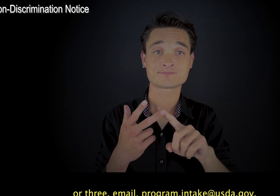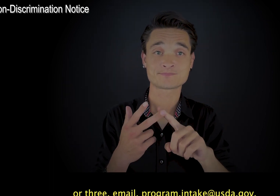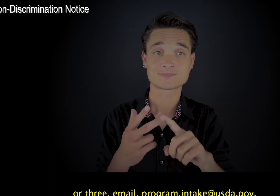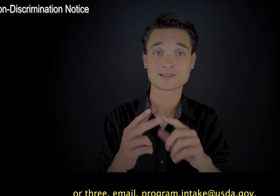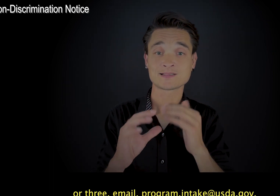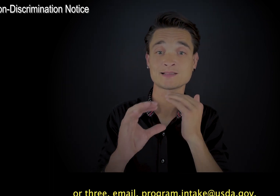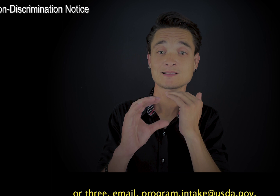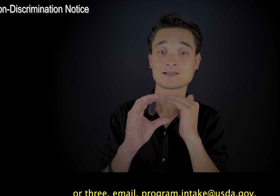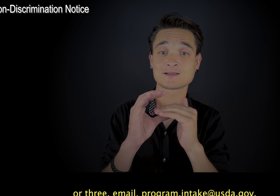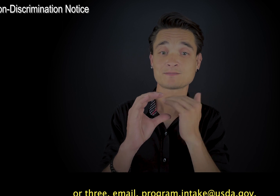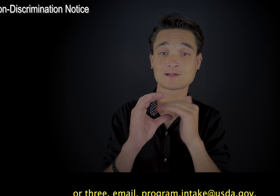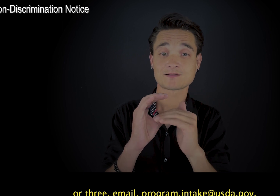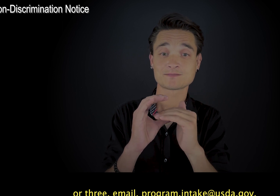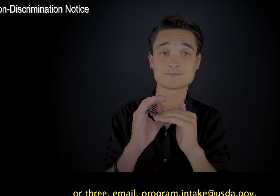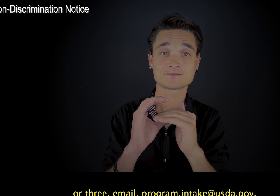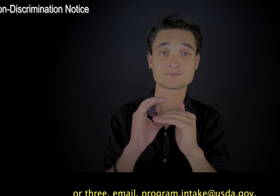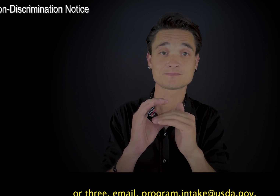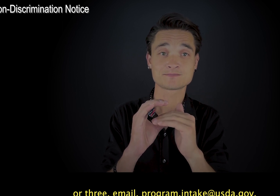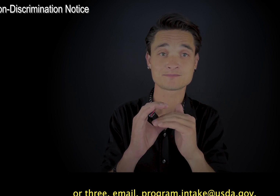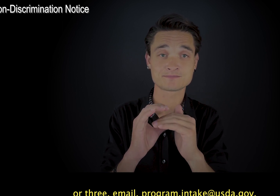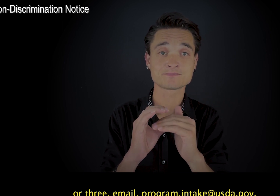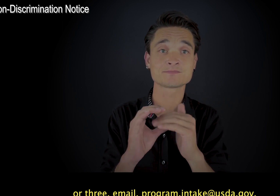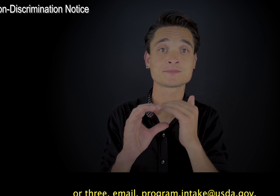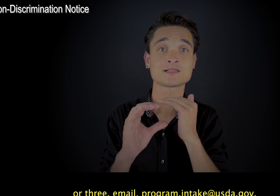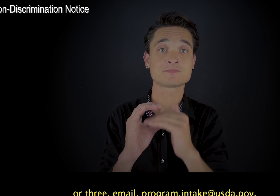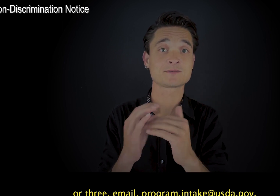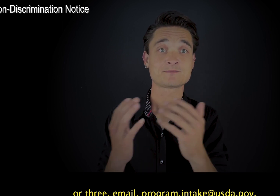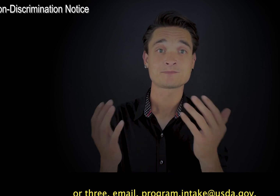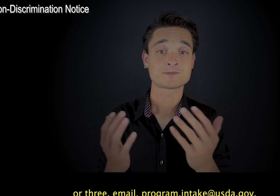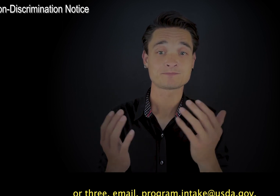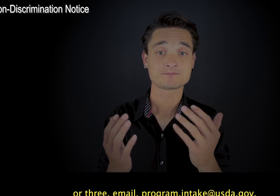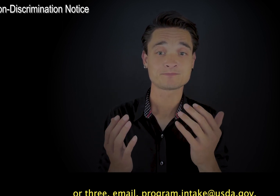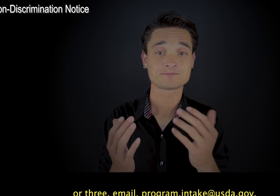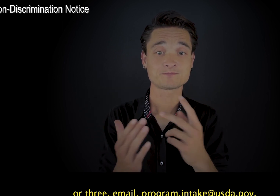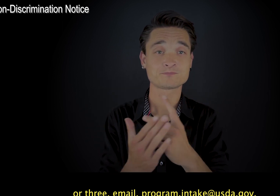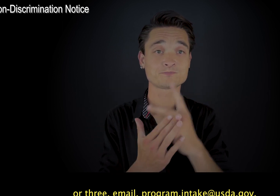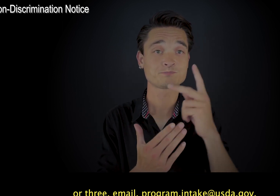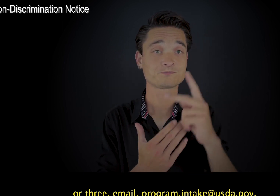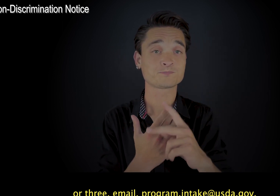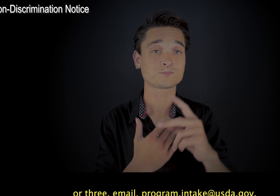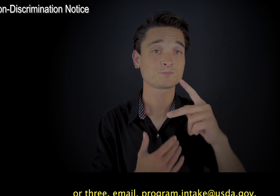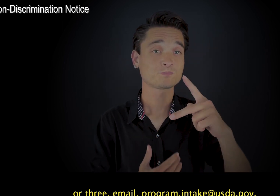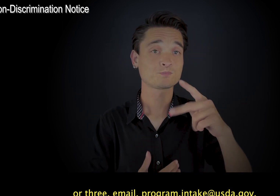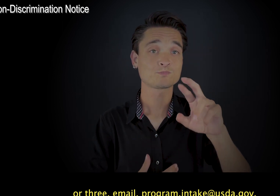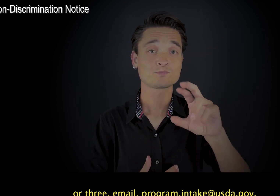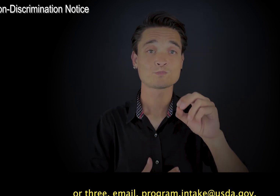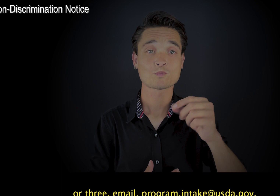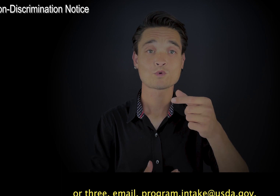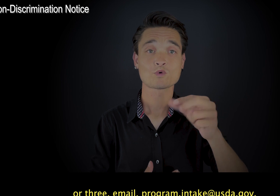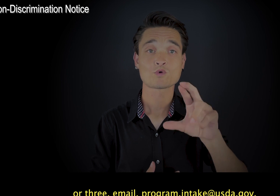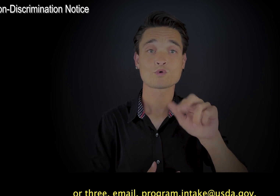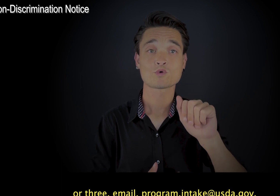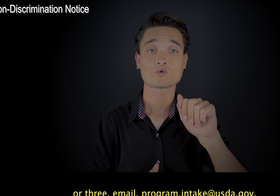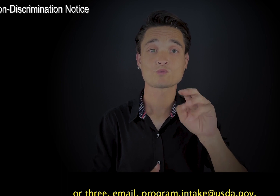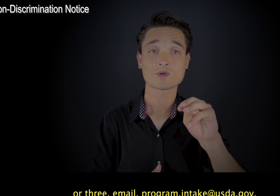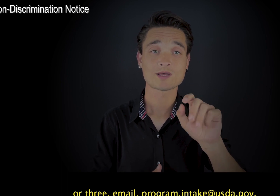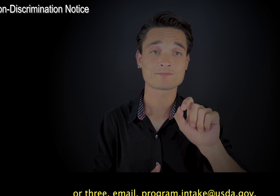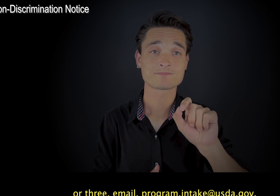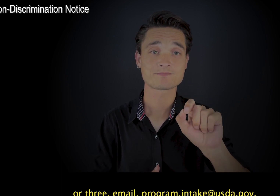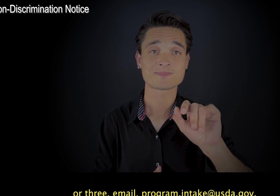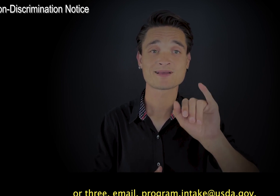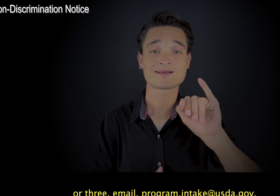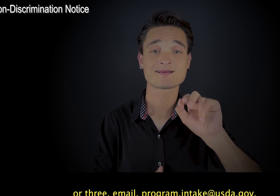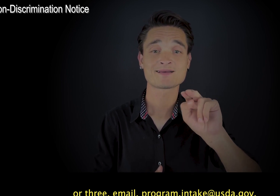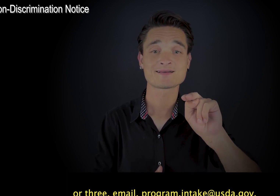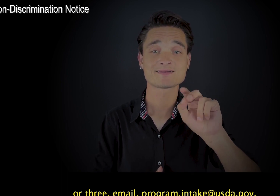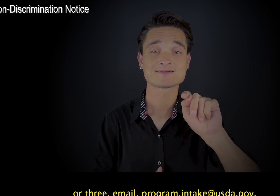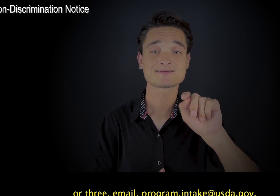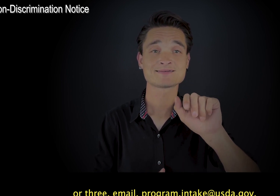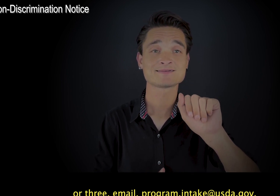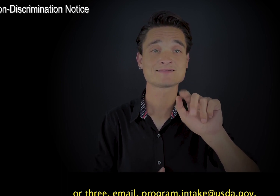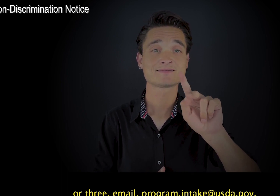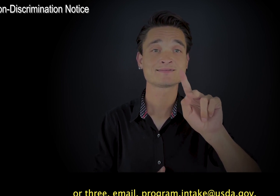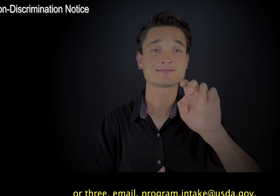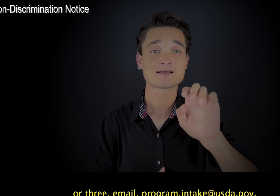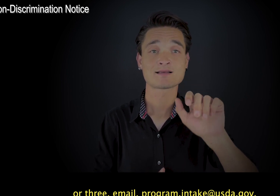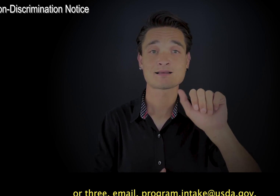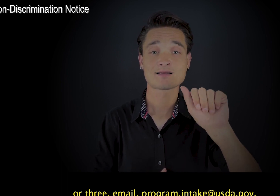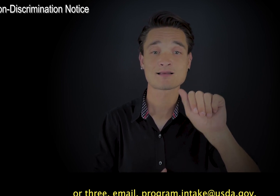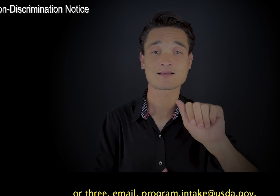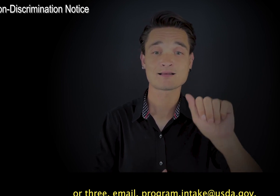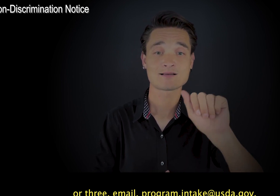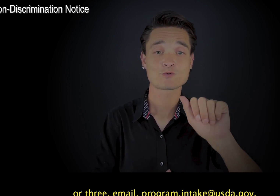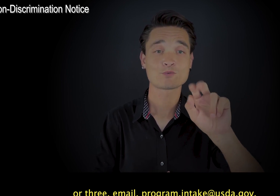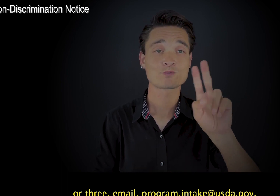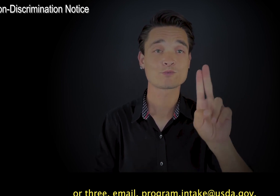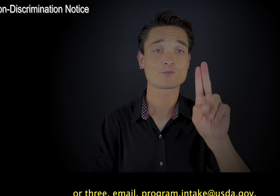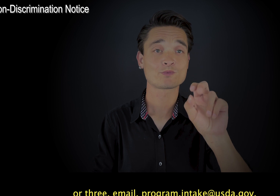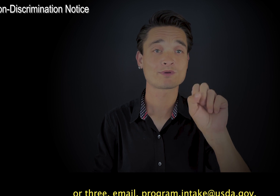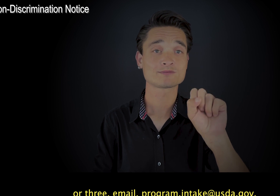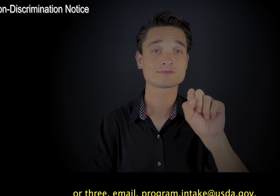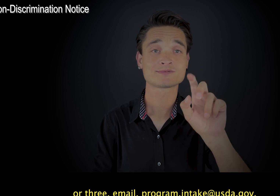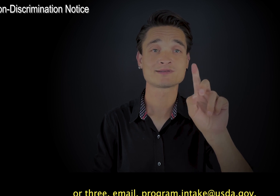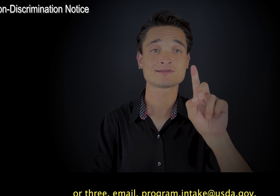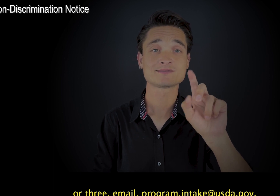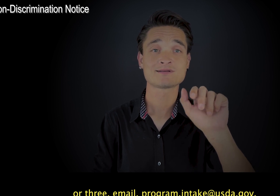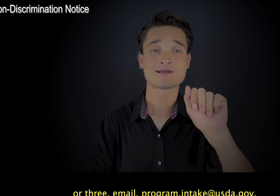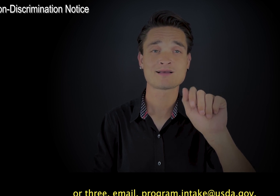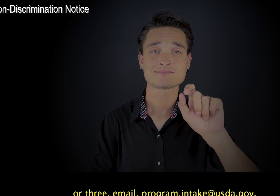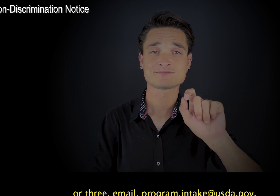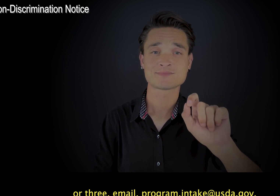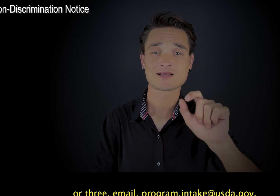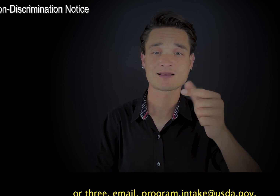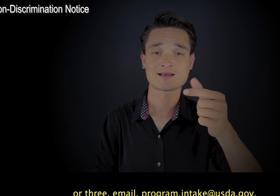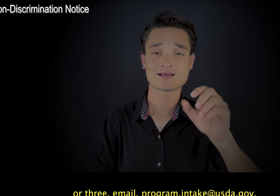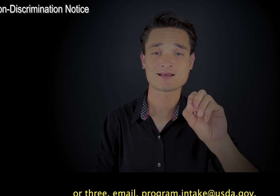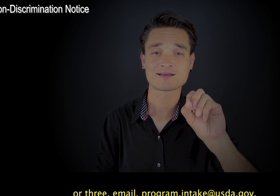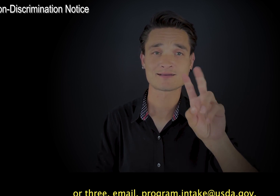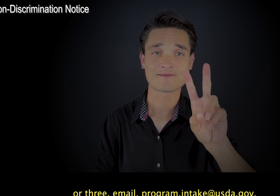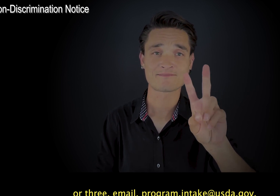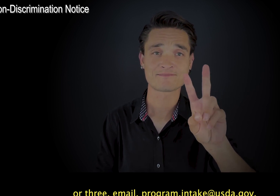or three, email, program.intake@usda.gov.